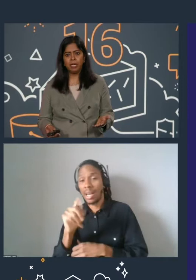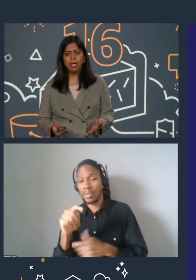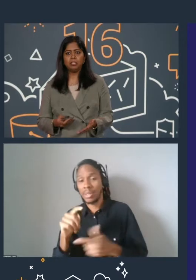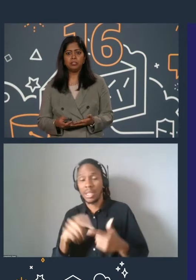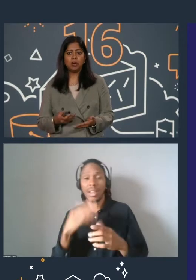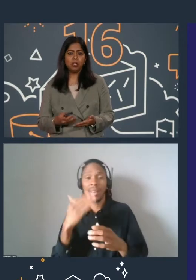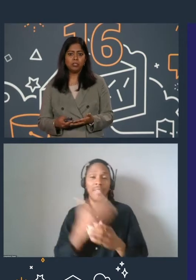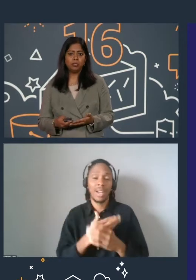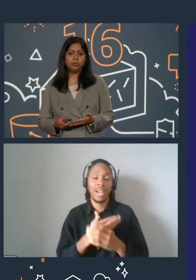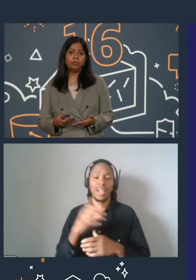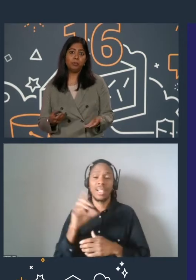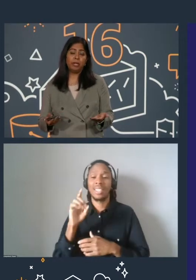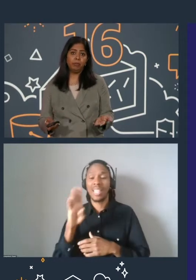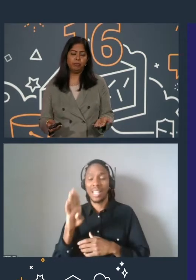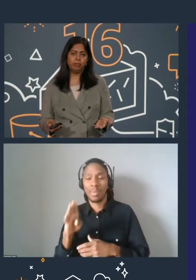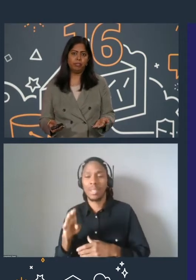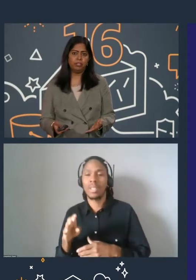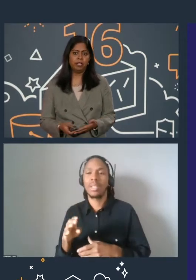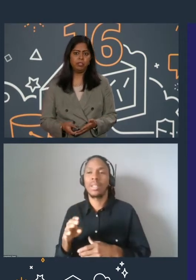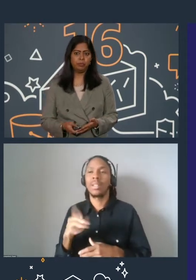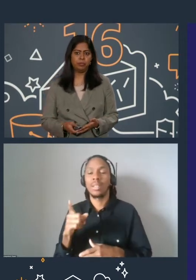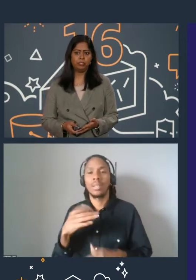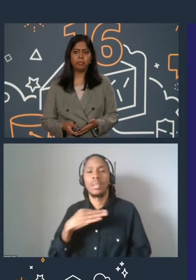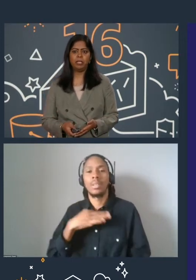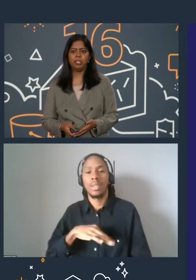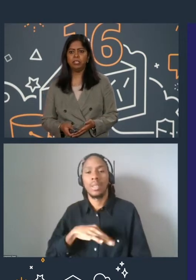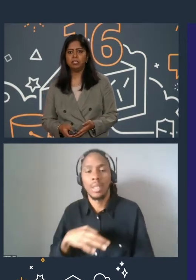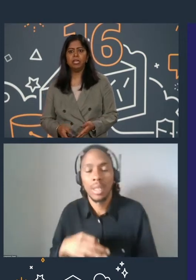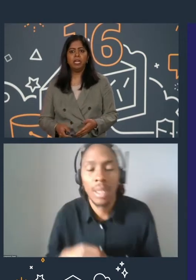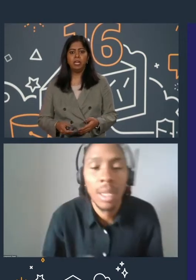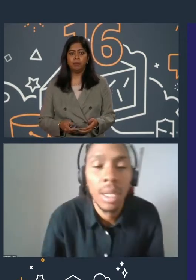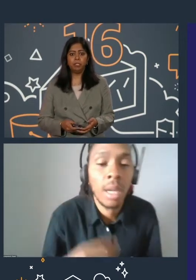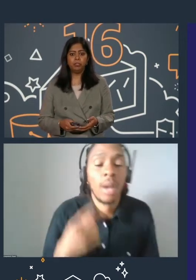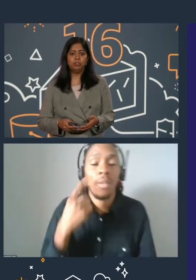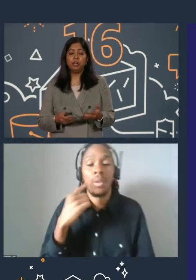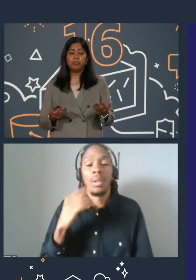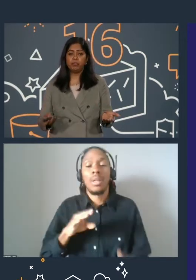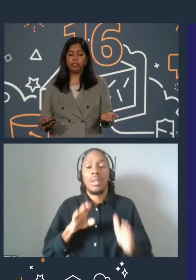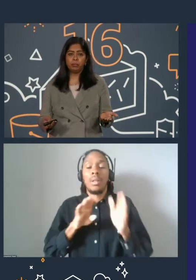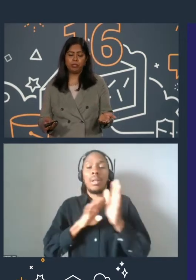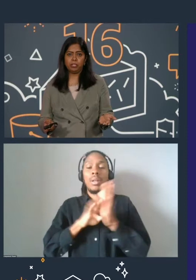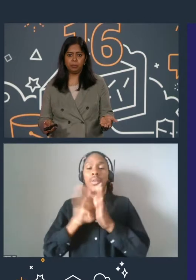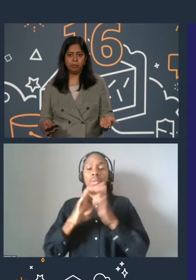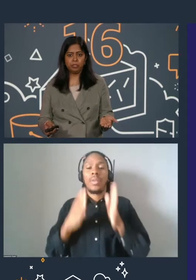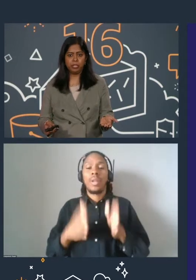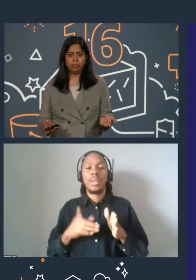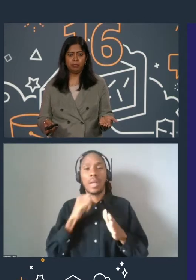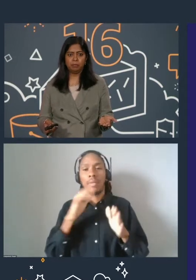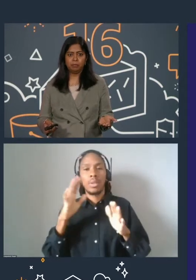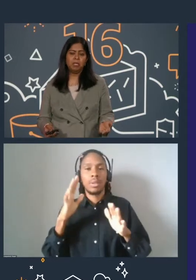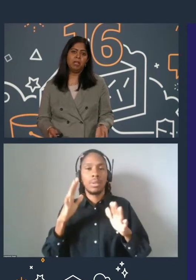and this is also super helpful for our developers because, you know, you don't have to worry about the compute scale.